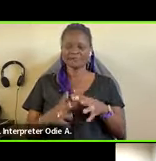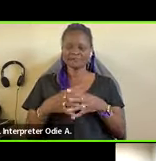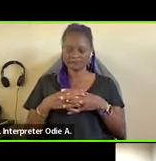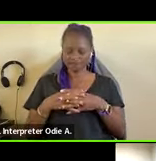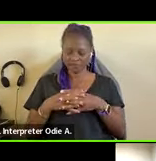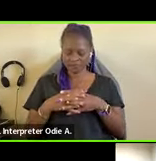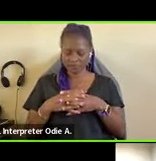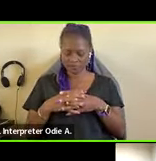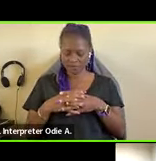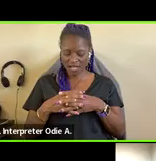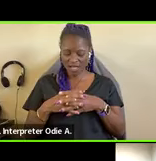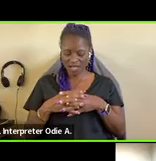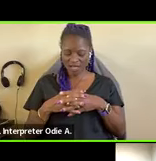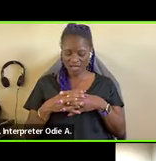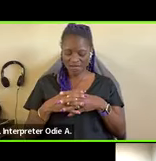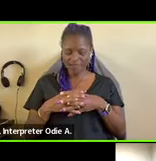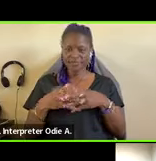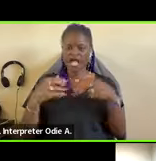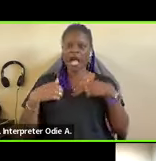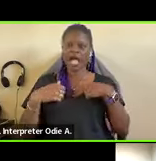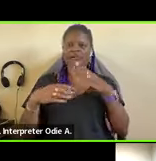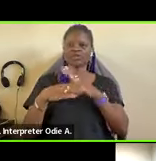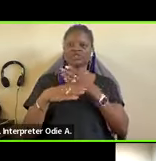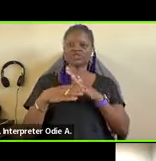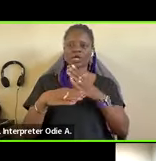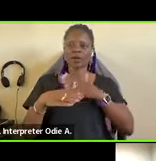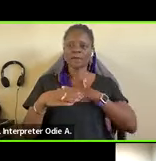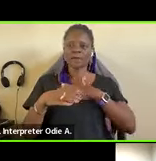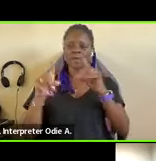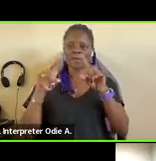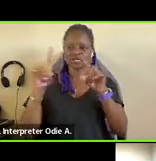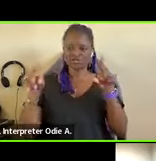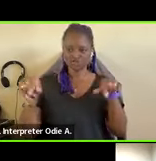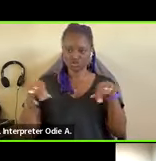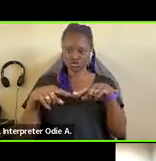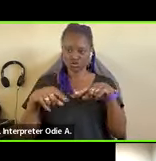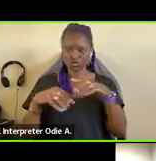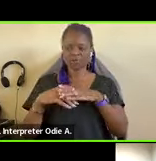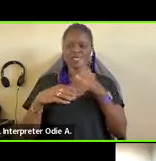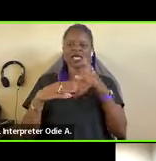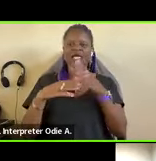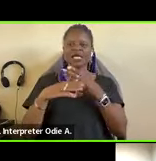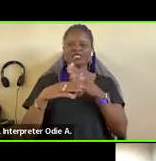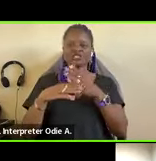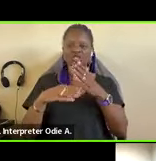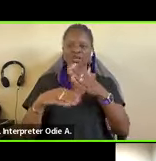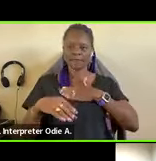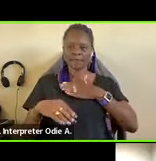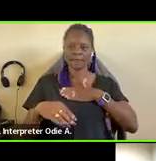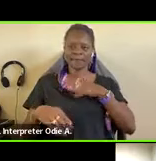I am going to share my screen now and share some data that we have.